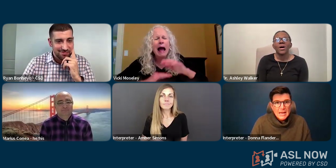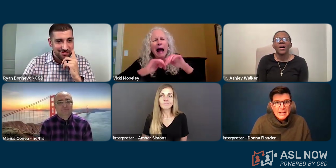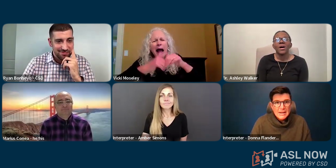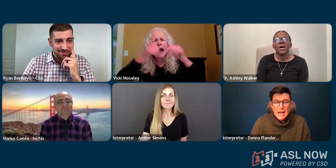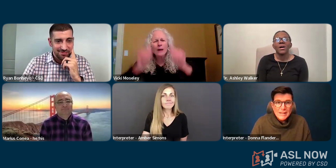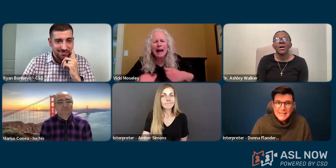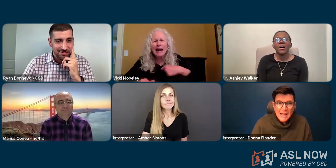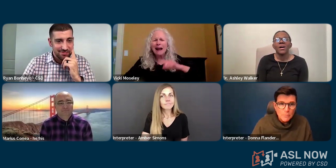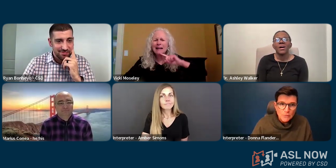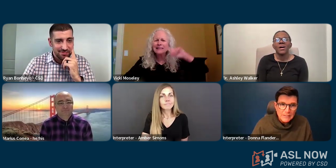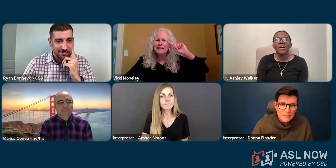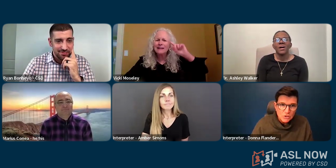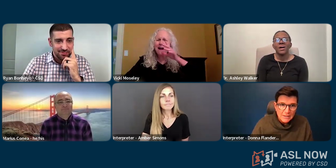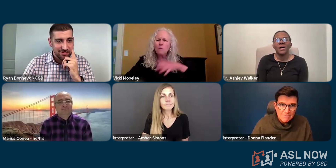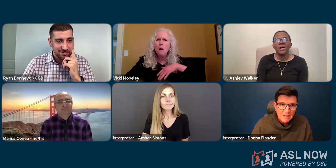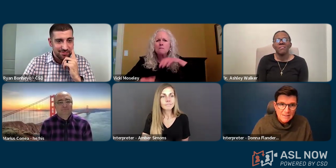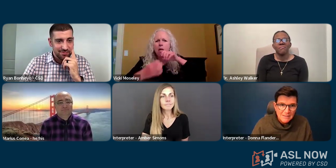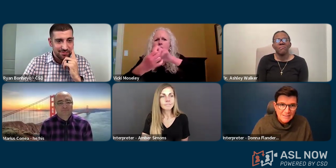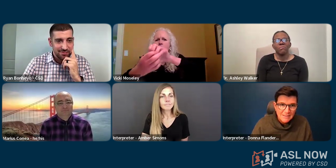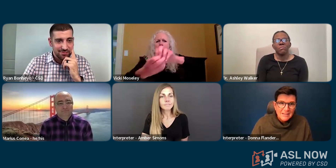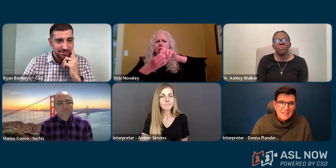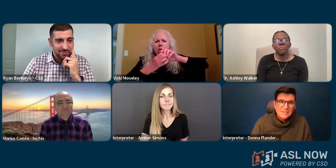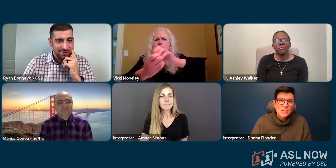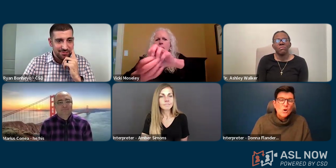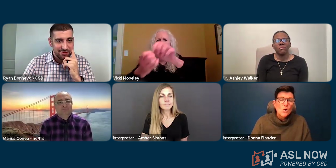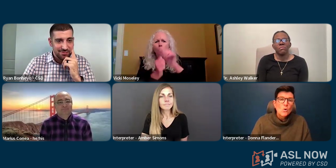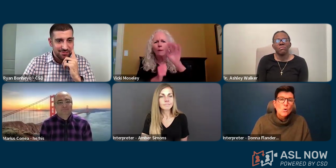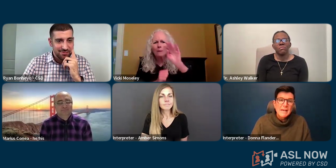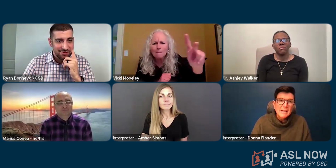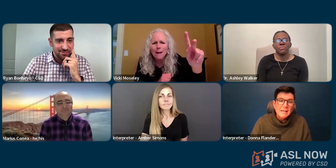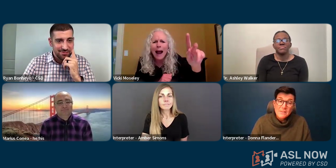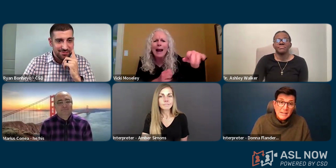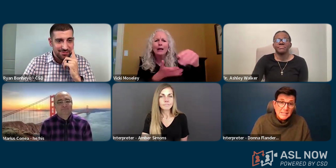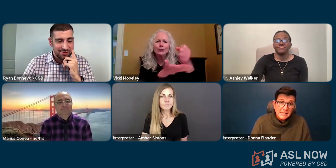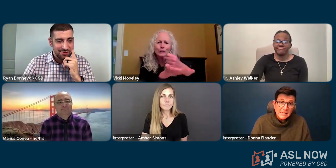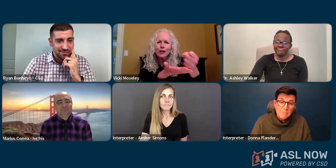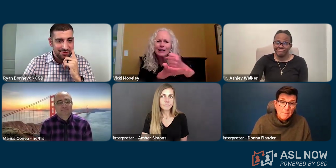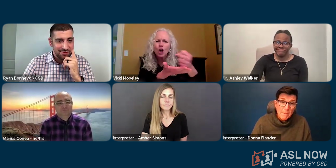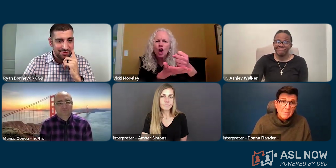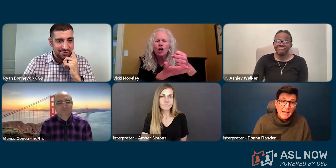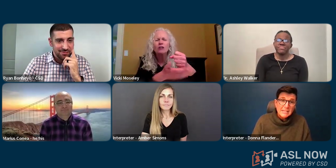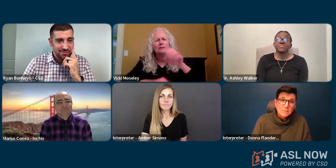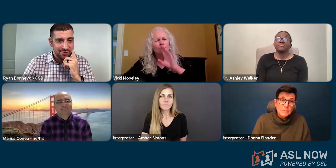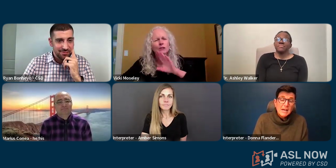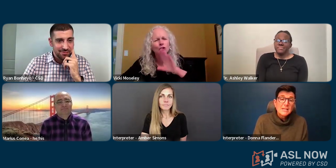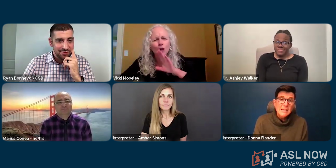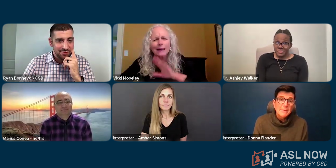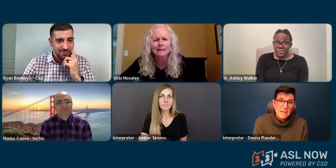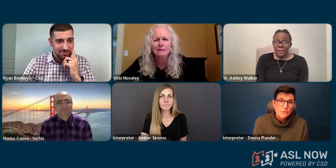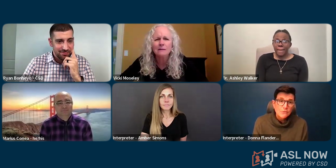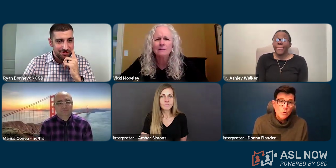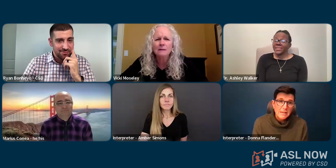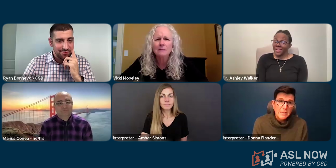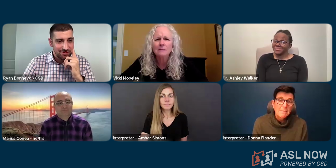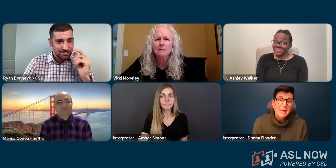and otherwise I have a perfect history. So be cut. And honestly, the bottom line is because I'm a deaf woman